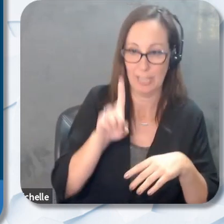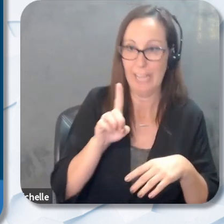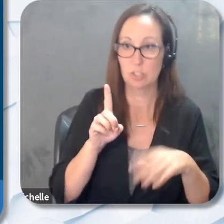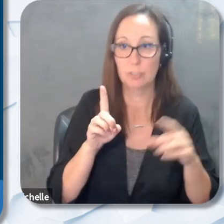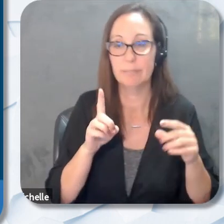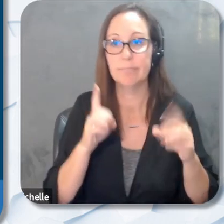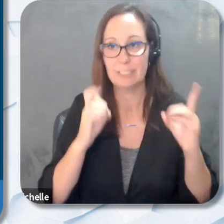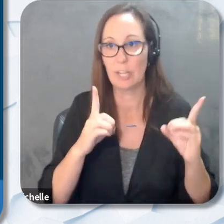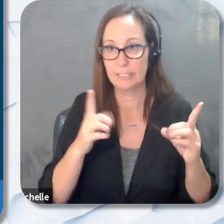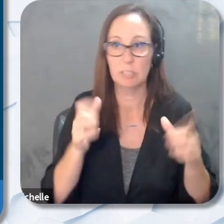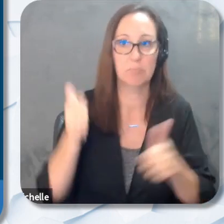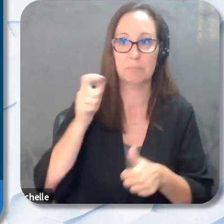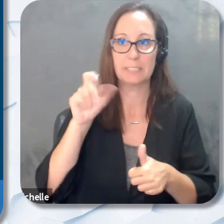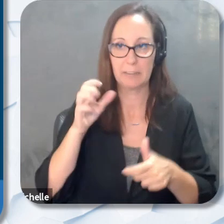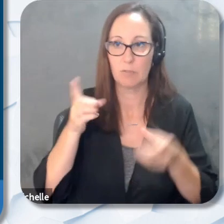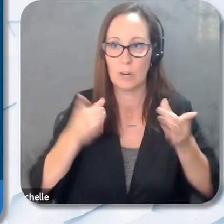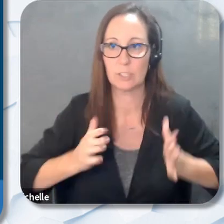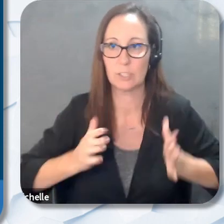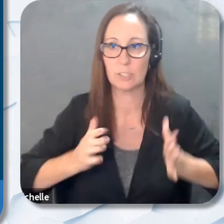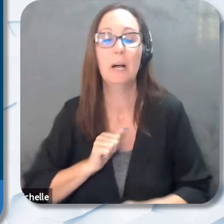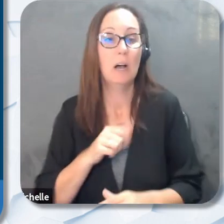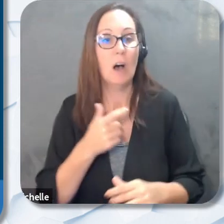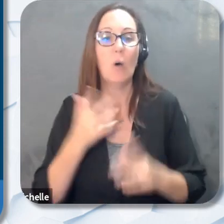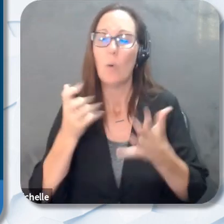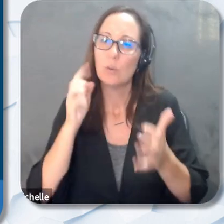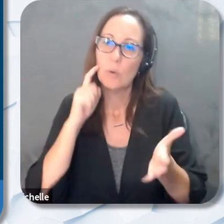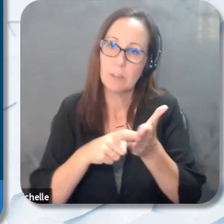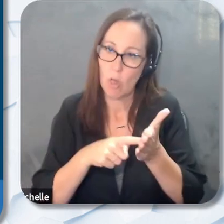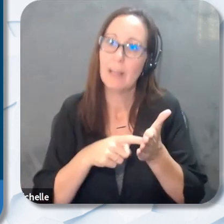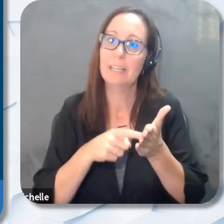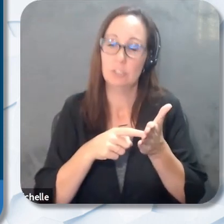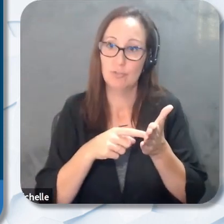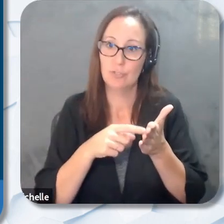I I first like to acknowledge that we are going to listen to some amazing leaders